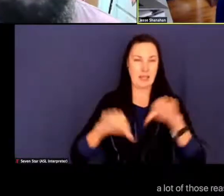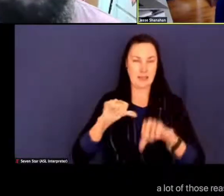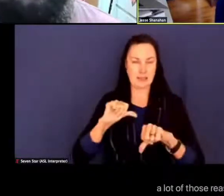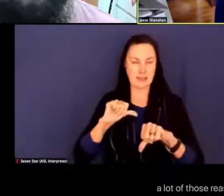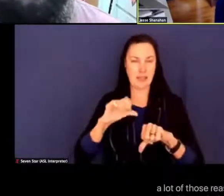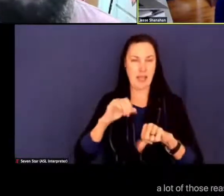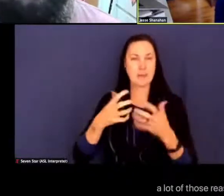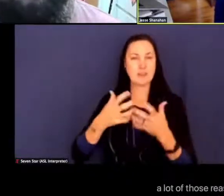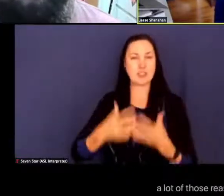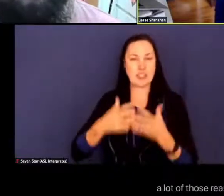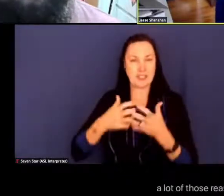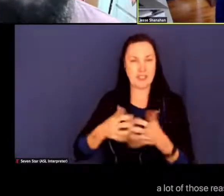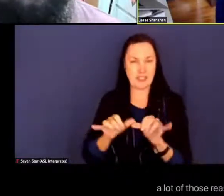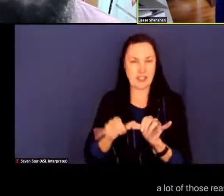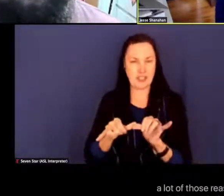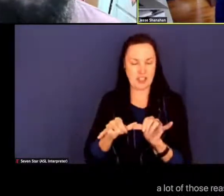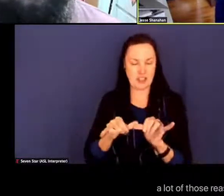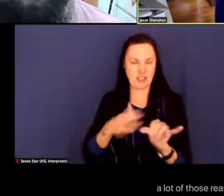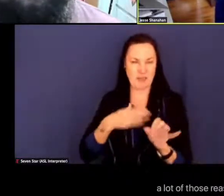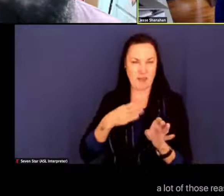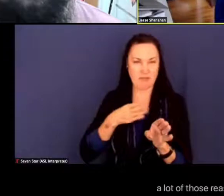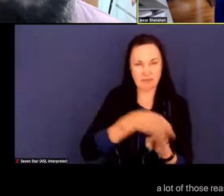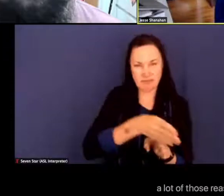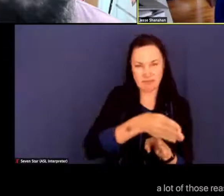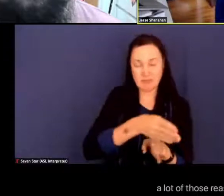There are still lots of obstacles and I would say that there are still